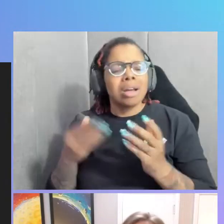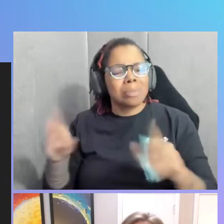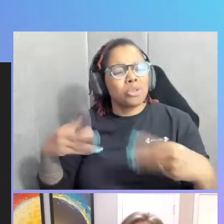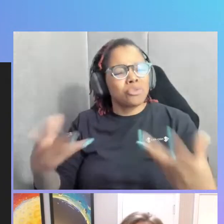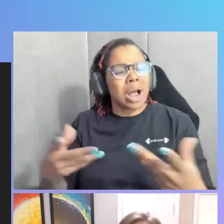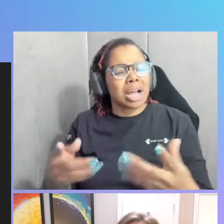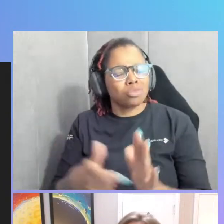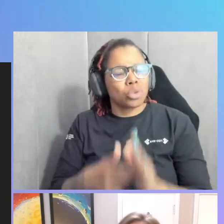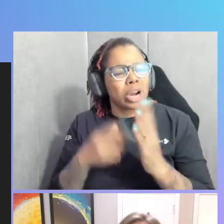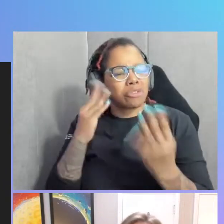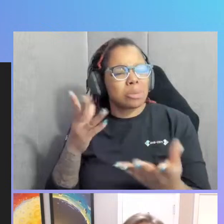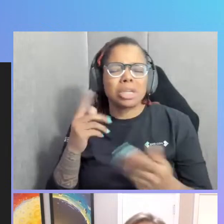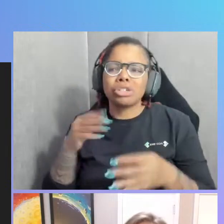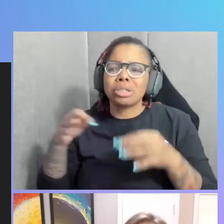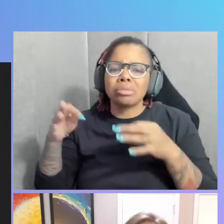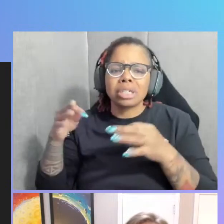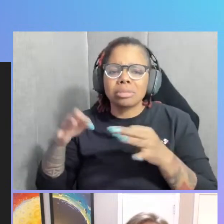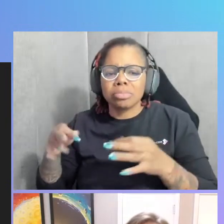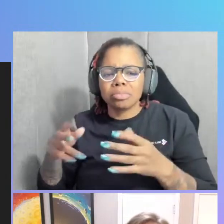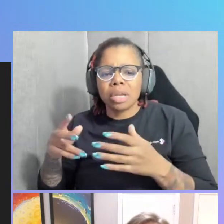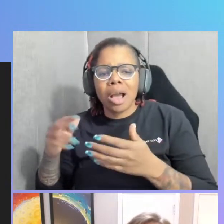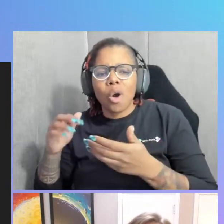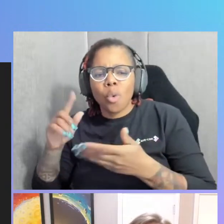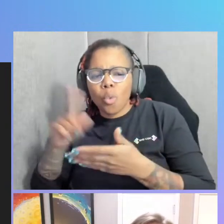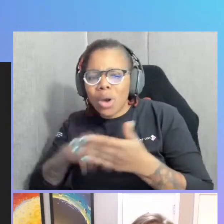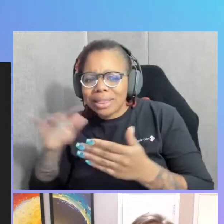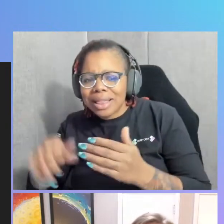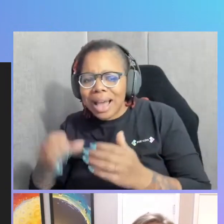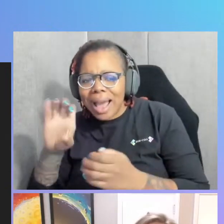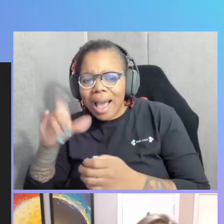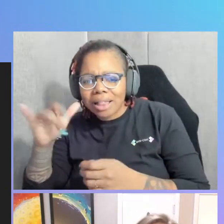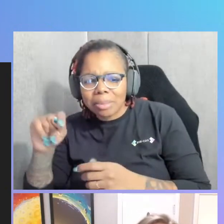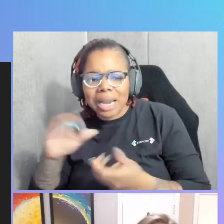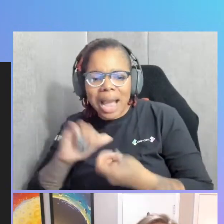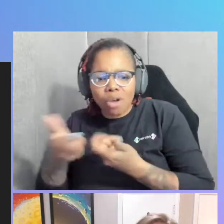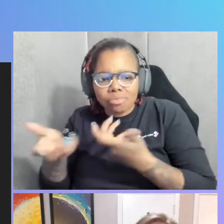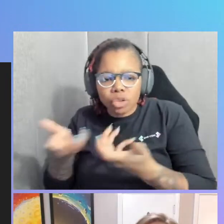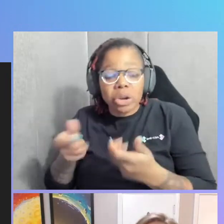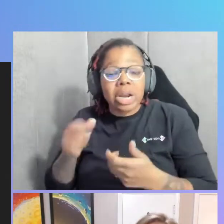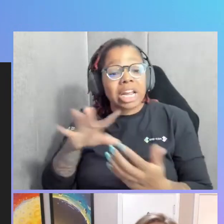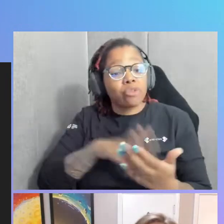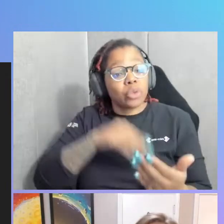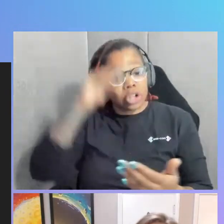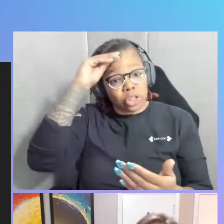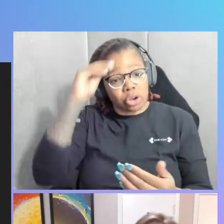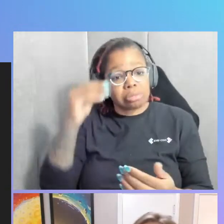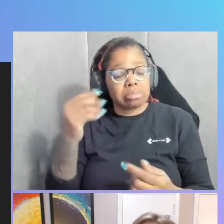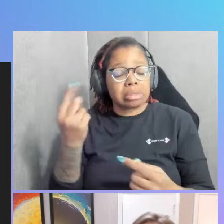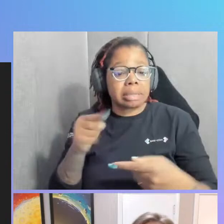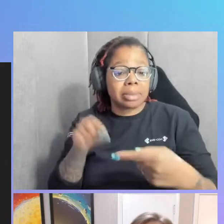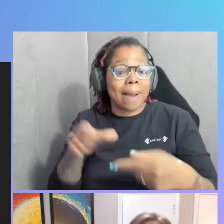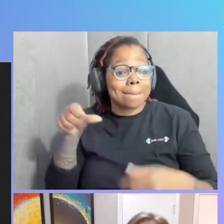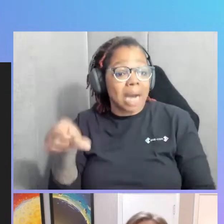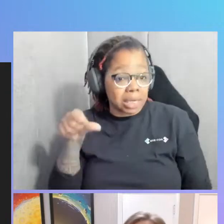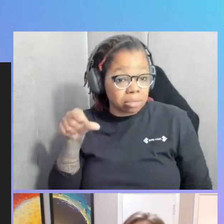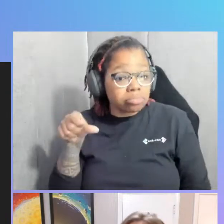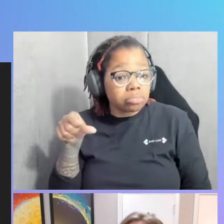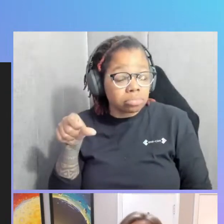and how to interact with it. For instance, if we learn that an